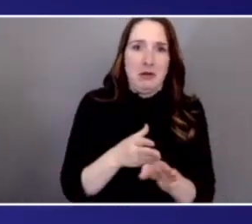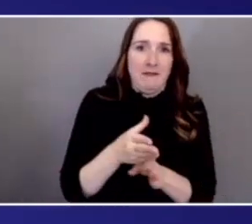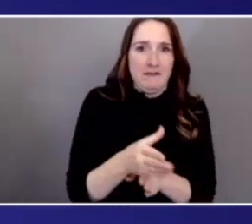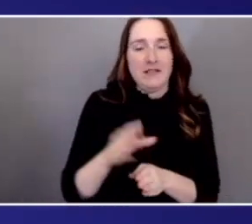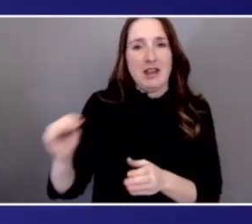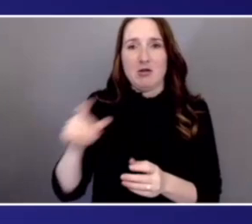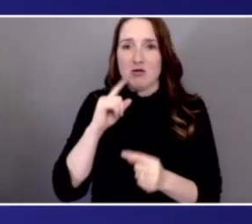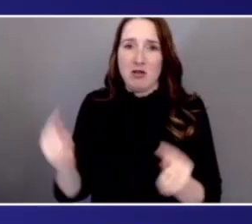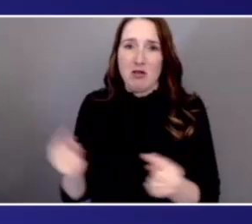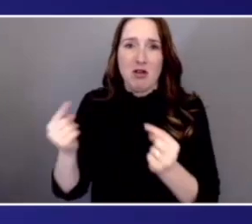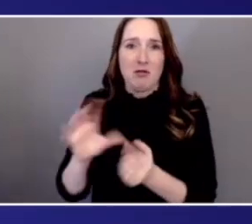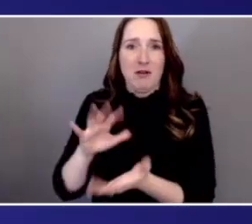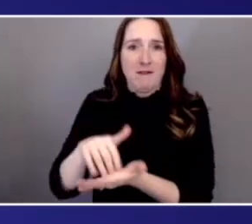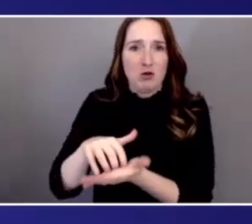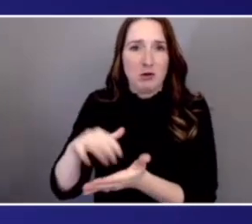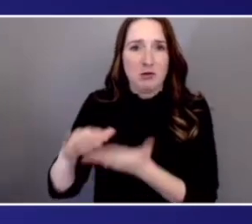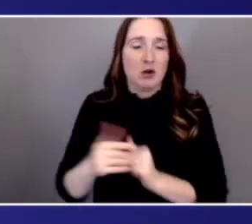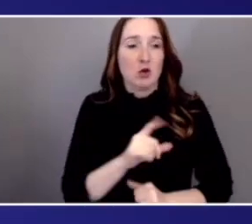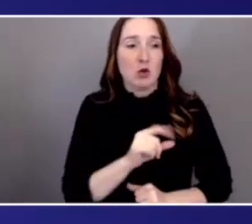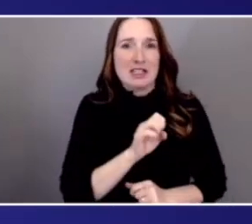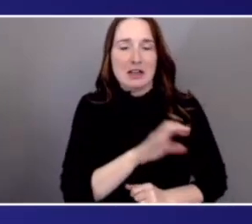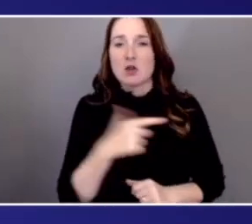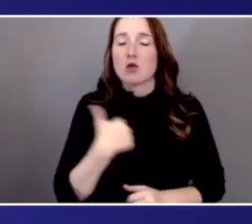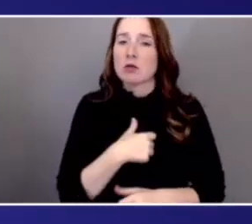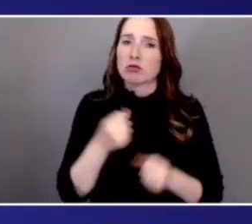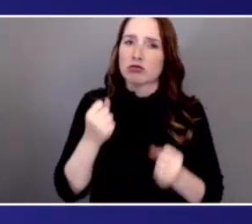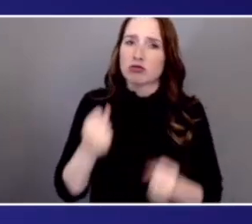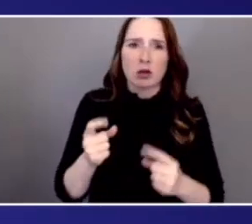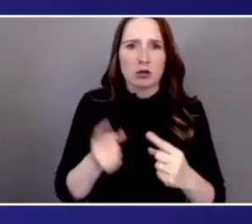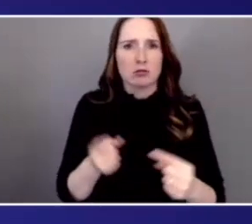20 second. For these reasons, we strongly oppose any efforts that would force working families to pay even more on their monthly student loan bills and deprive borrowers of critical cancellation.